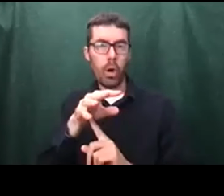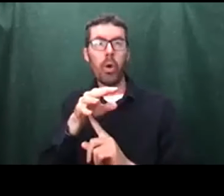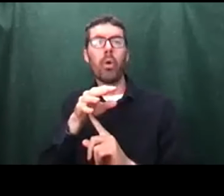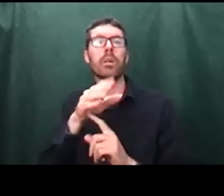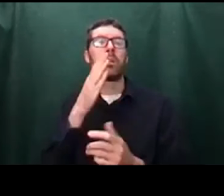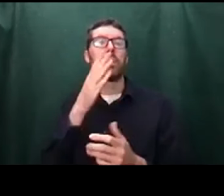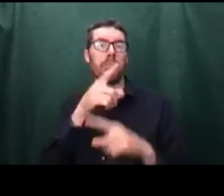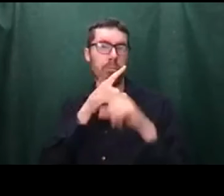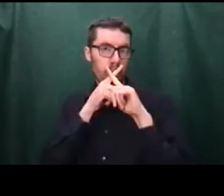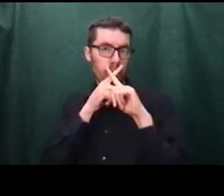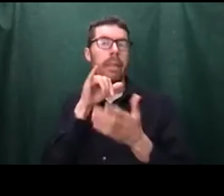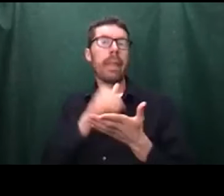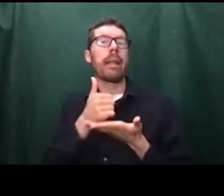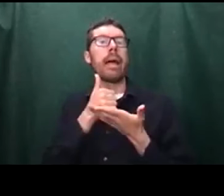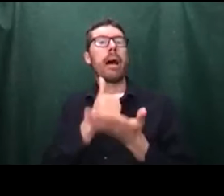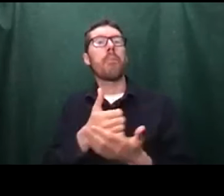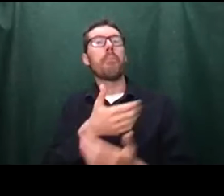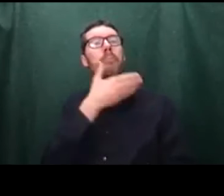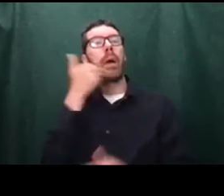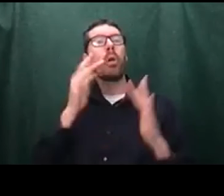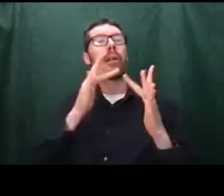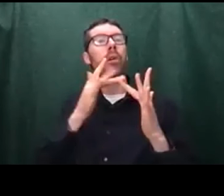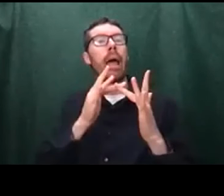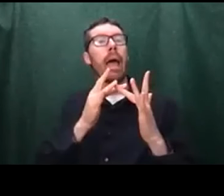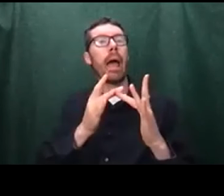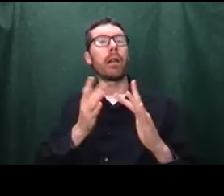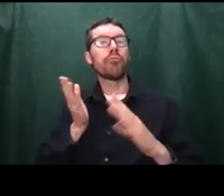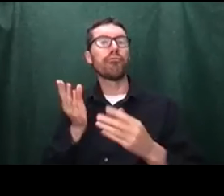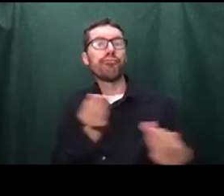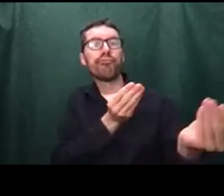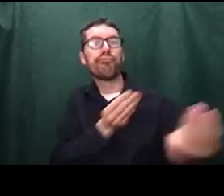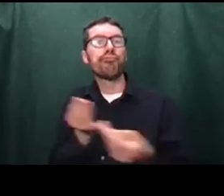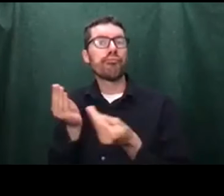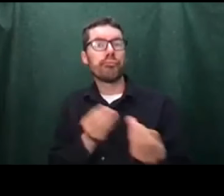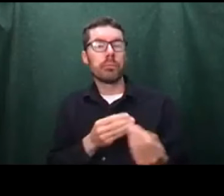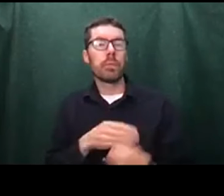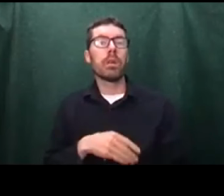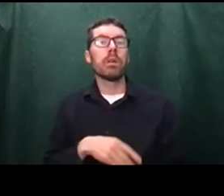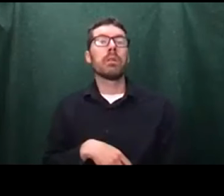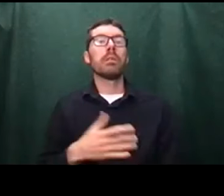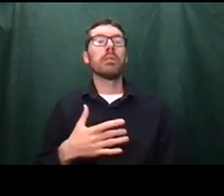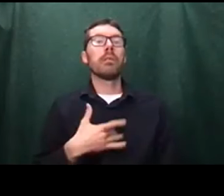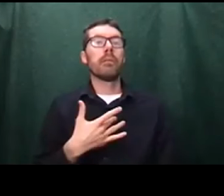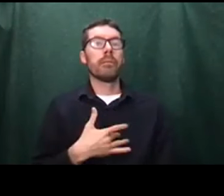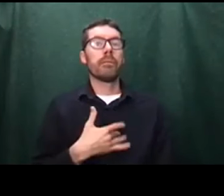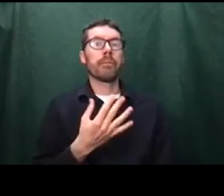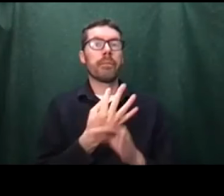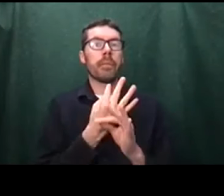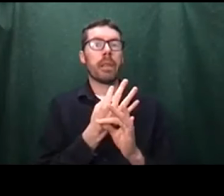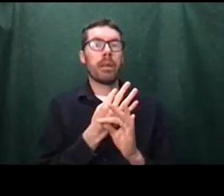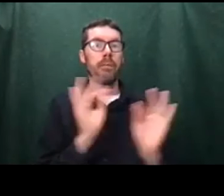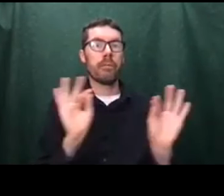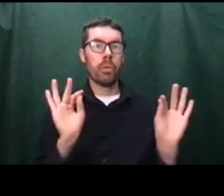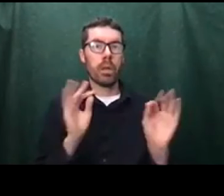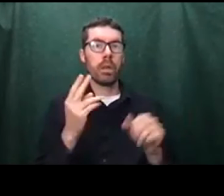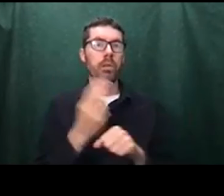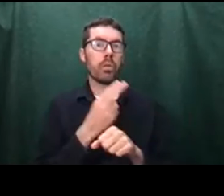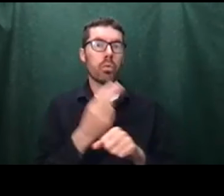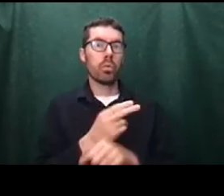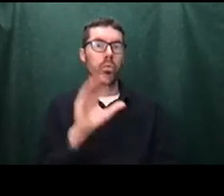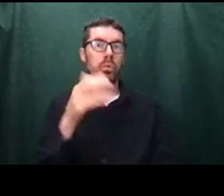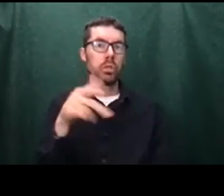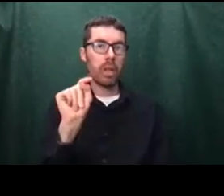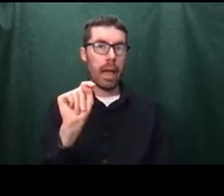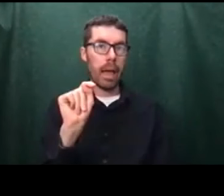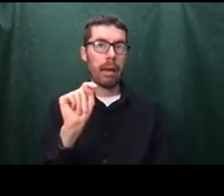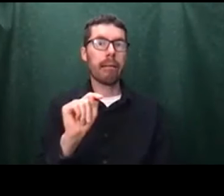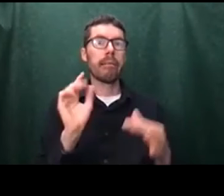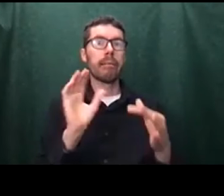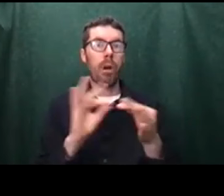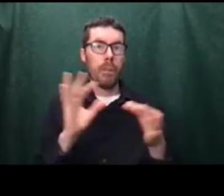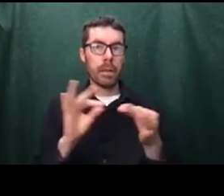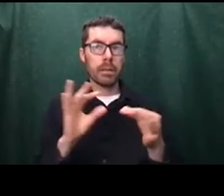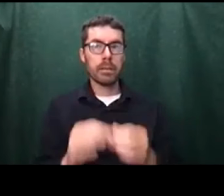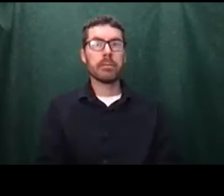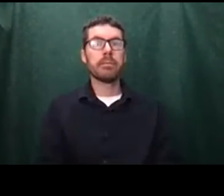accessibility. Feel free to use our chat for questions and comments. And at 10 minutes